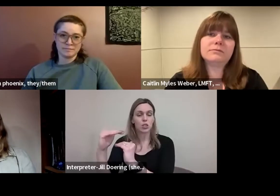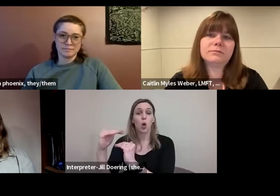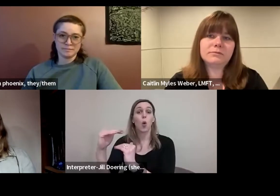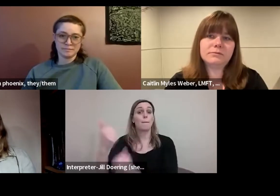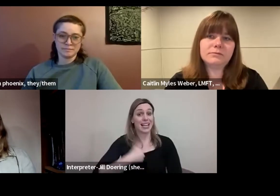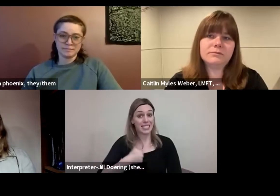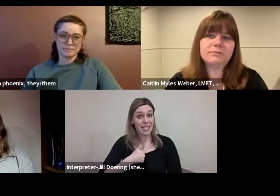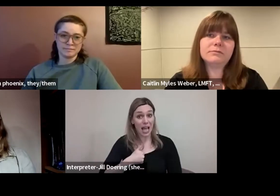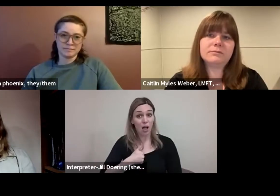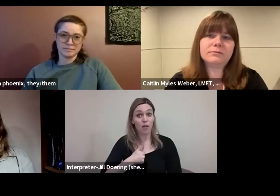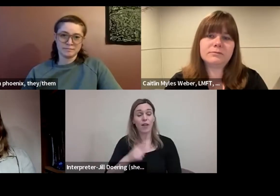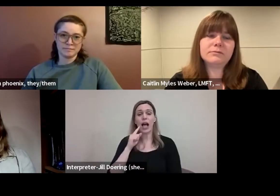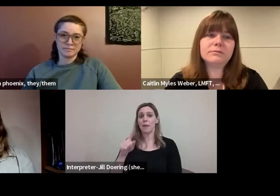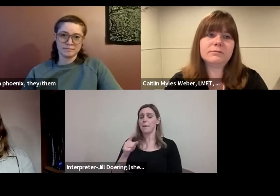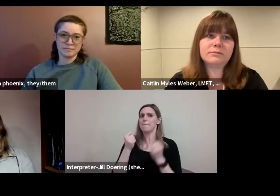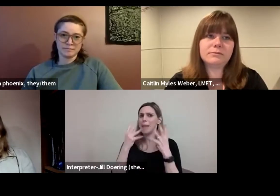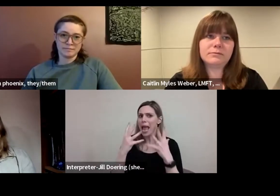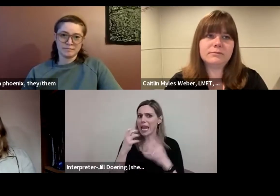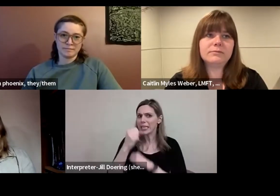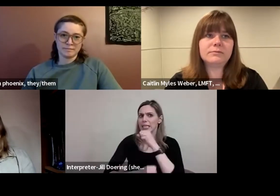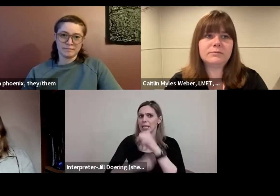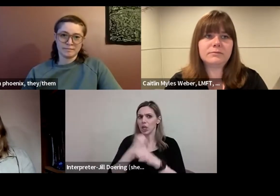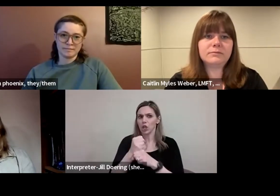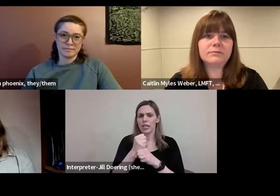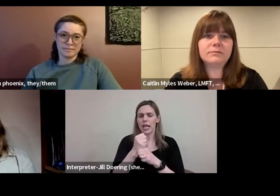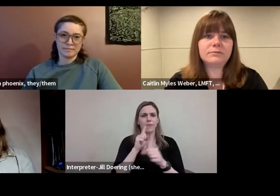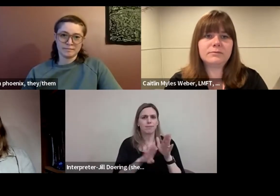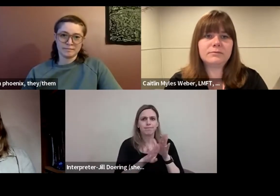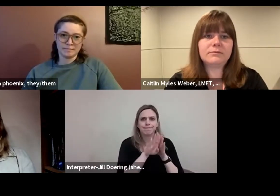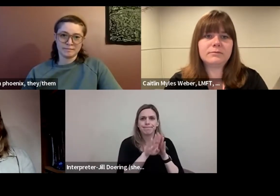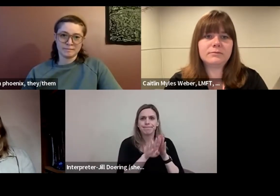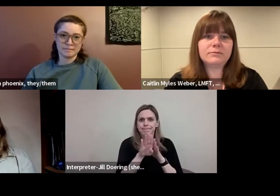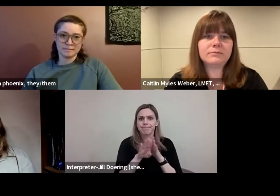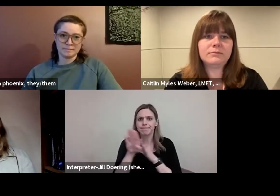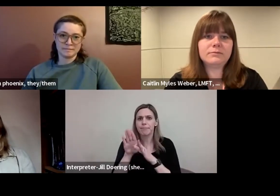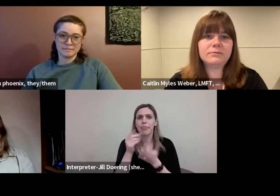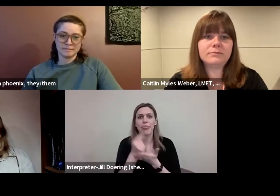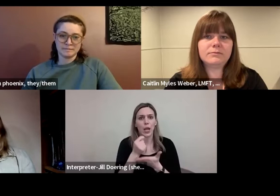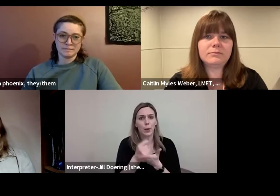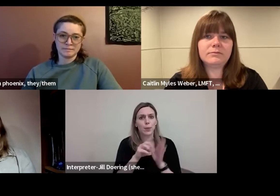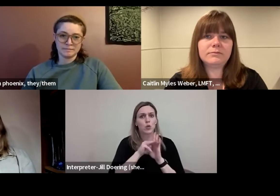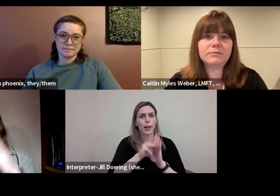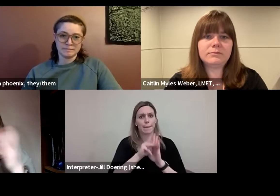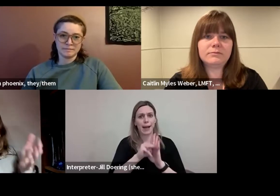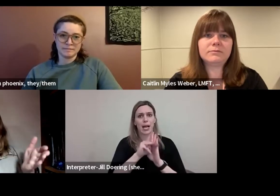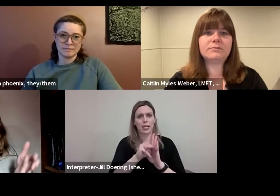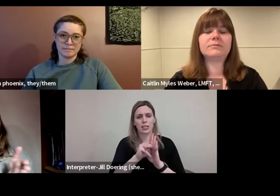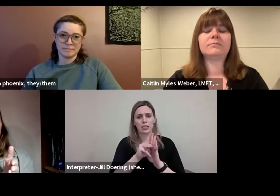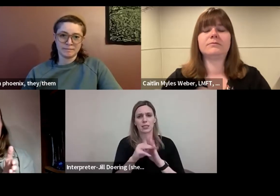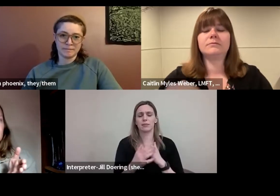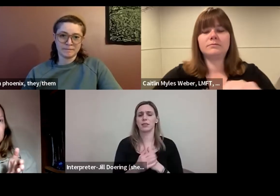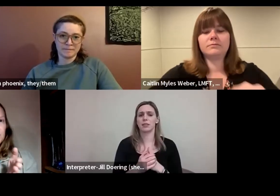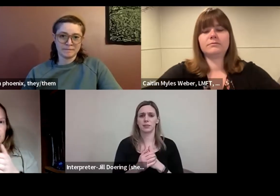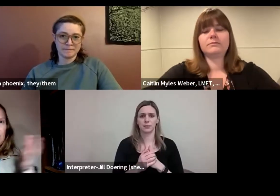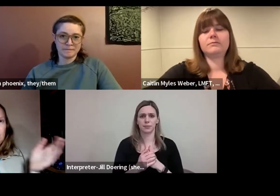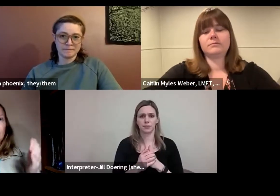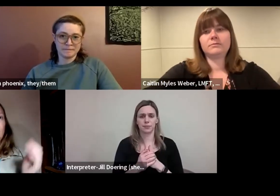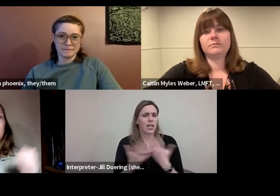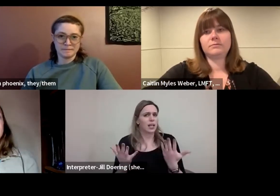my own therapeutic kind of model, if you will, that doesn't really fit in any particular ones